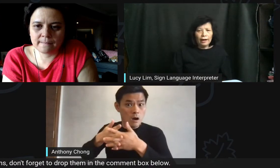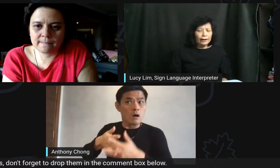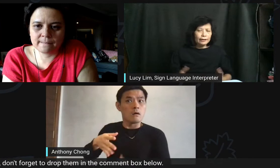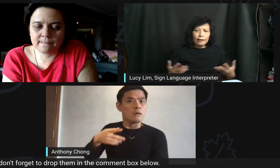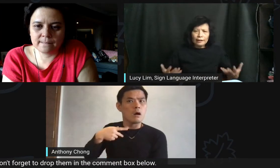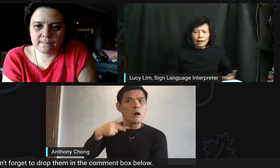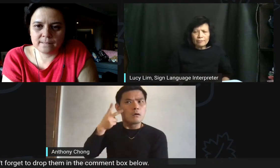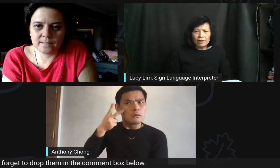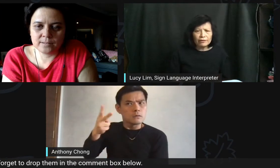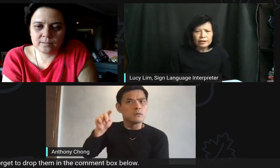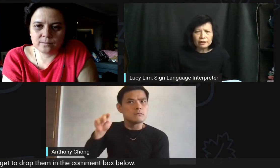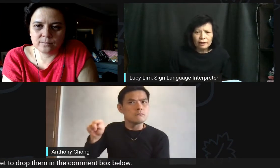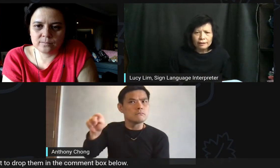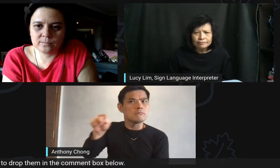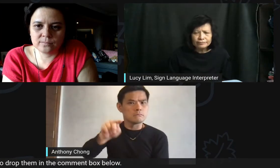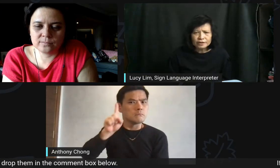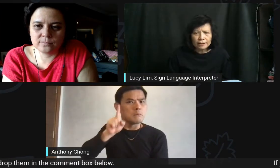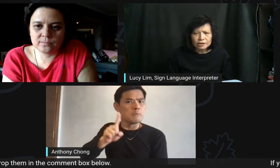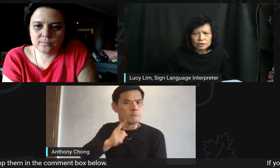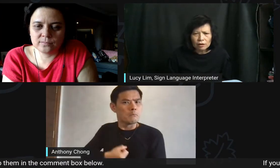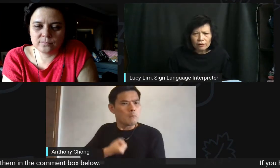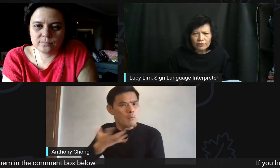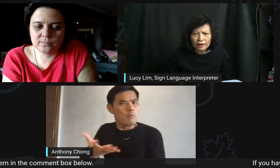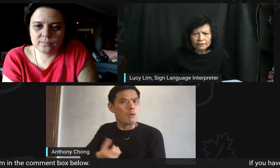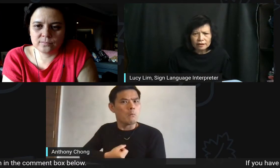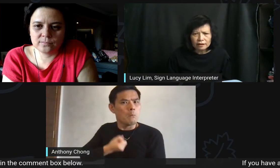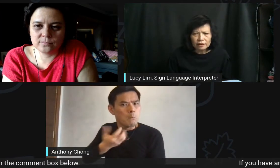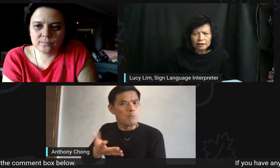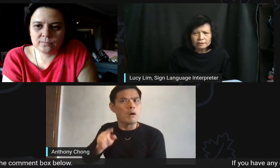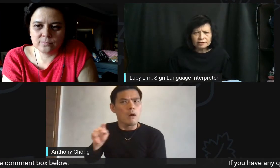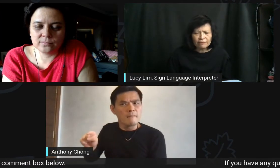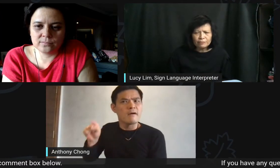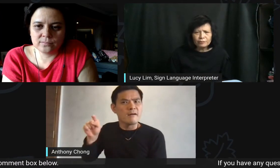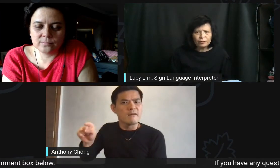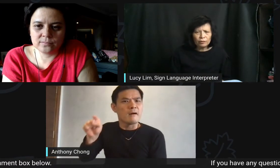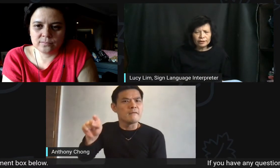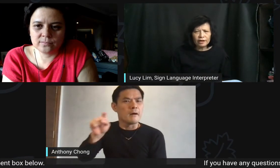And in America, I saw that Deaf people when they